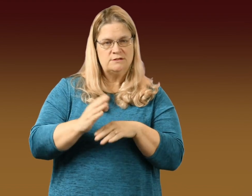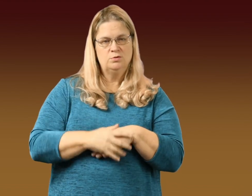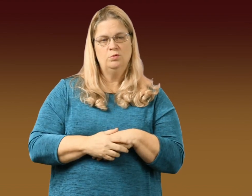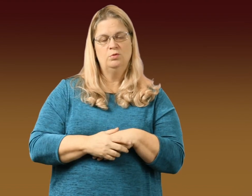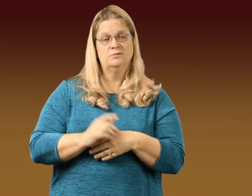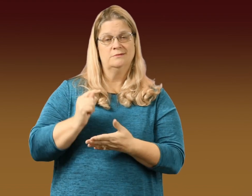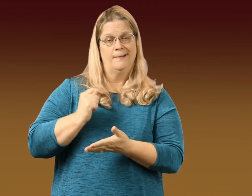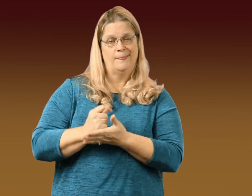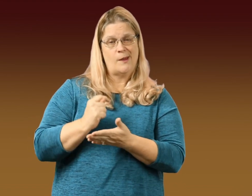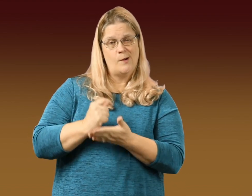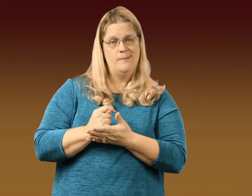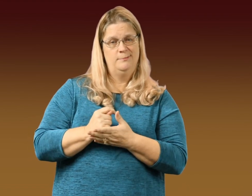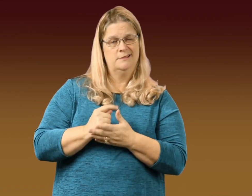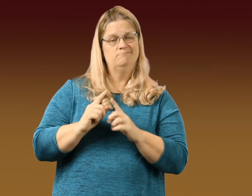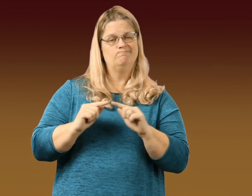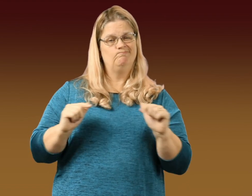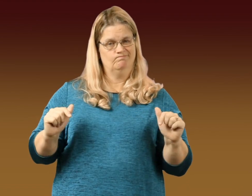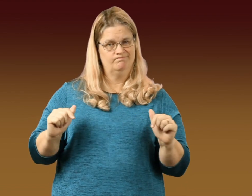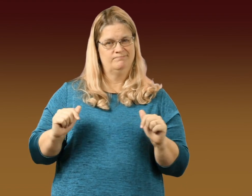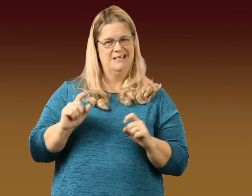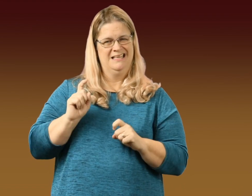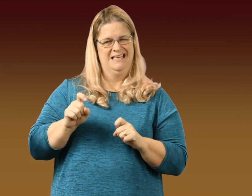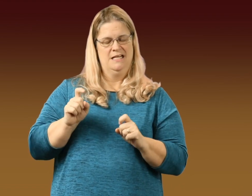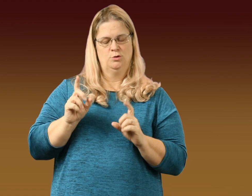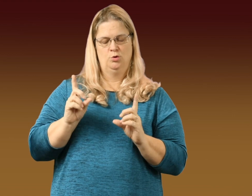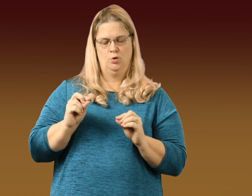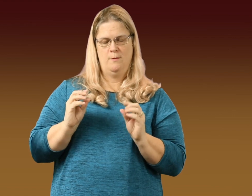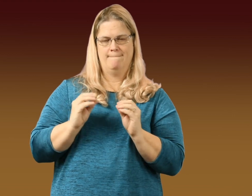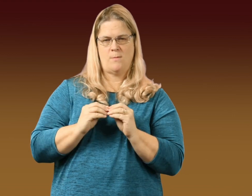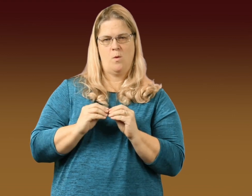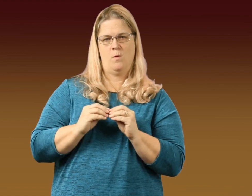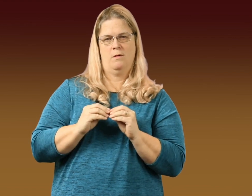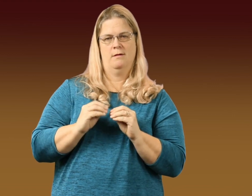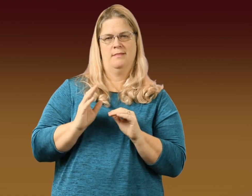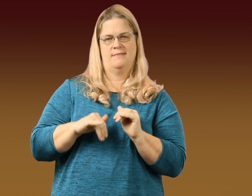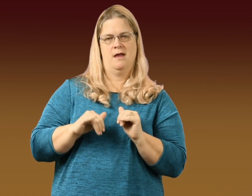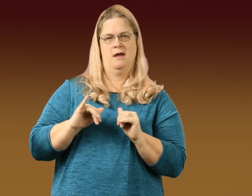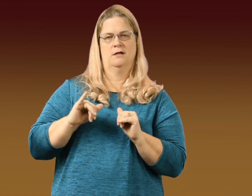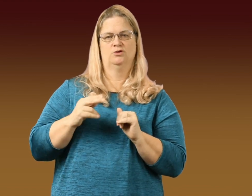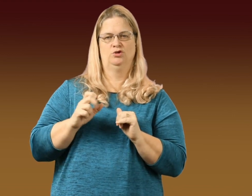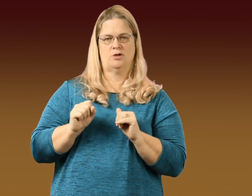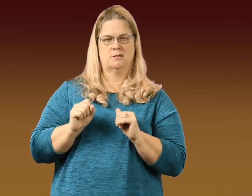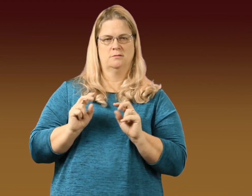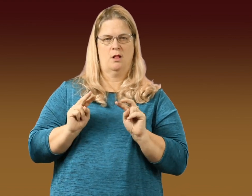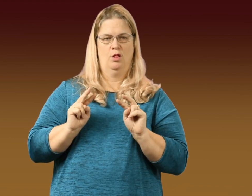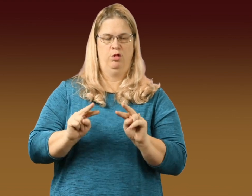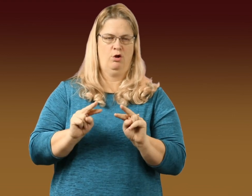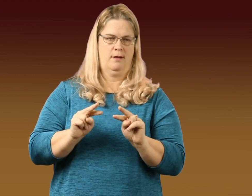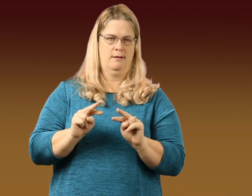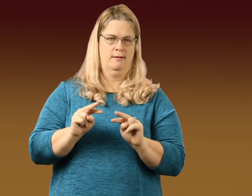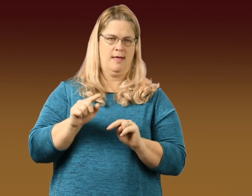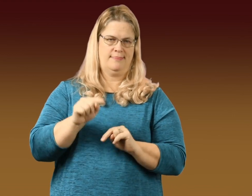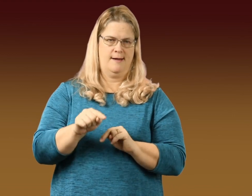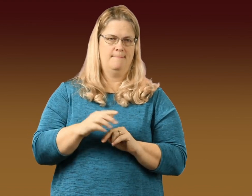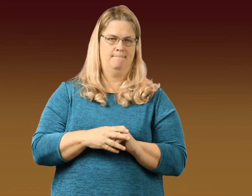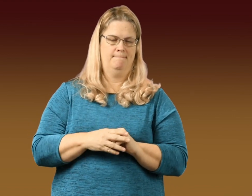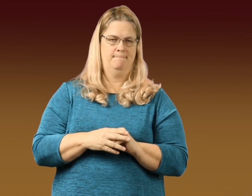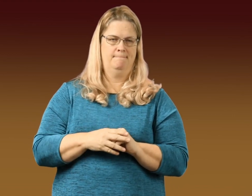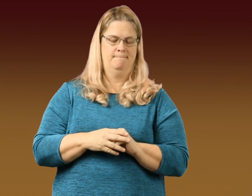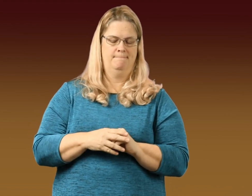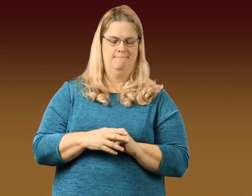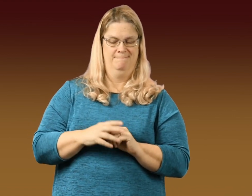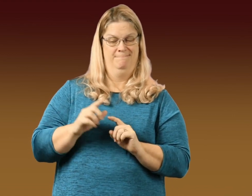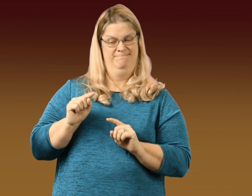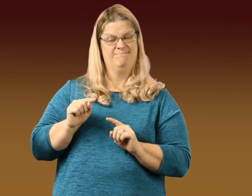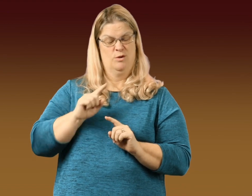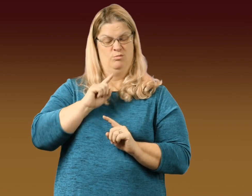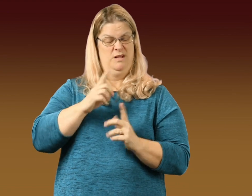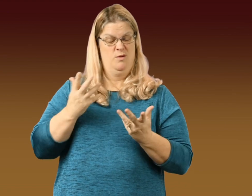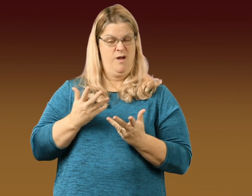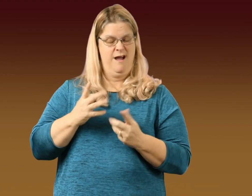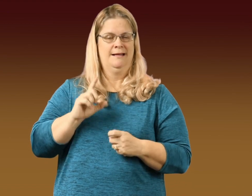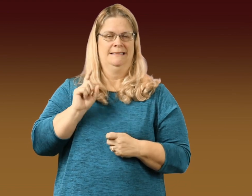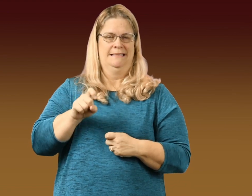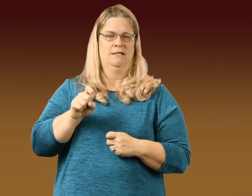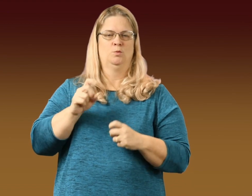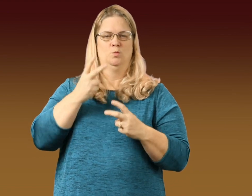medical professionals, therapists, and others need to do more than just look at them.